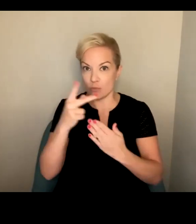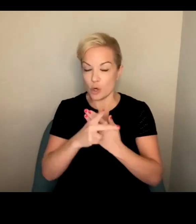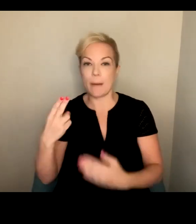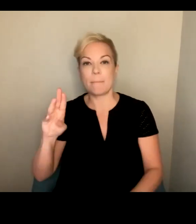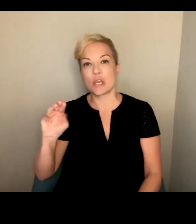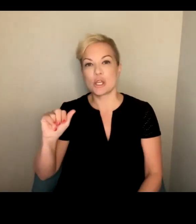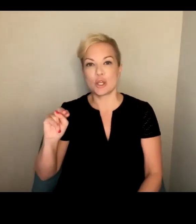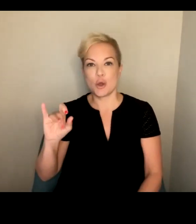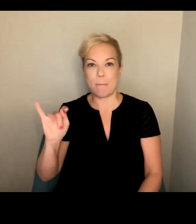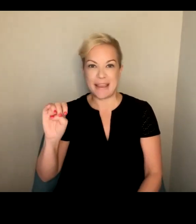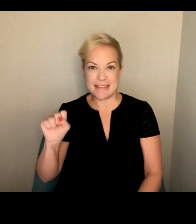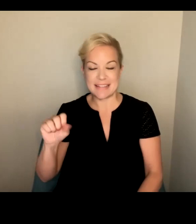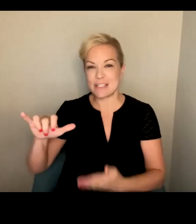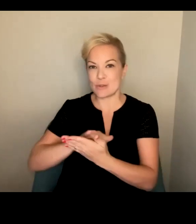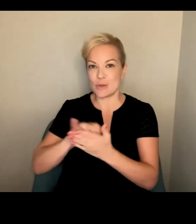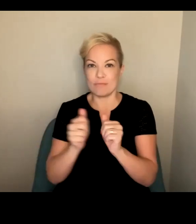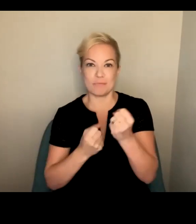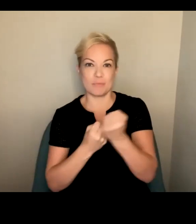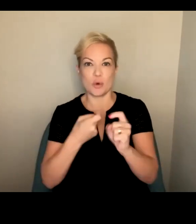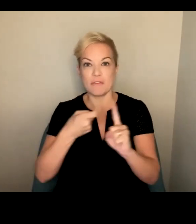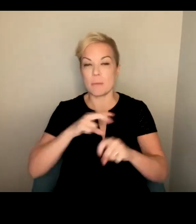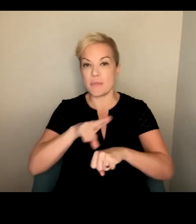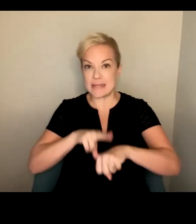with support from the National Endowment for the Humanities.